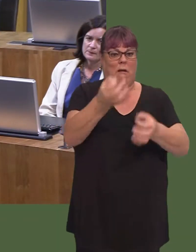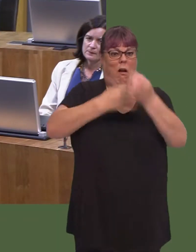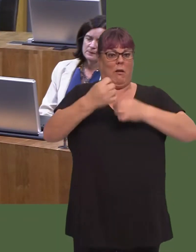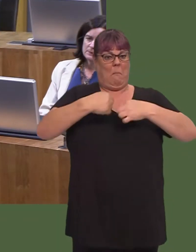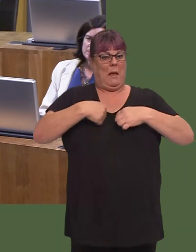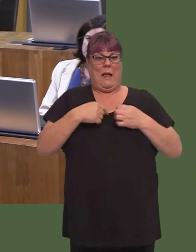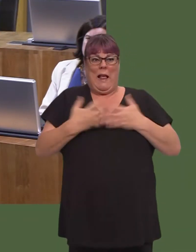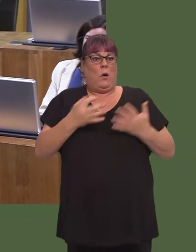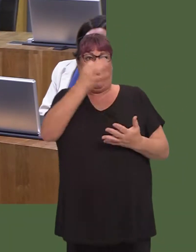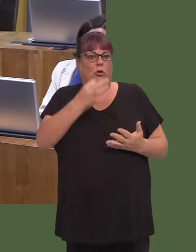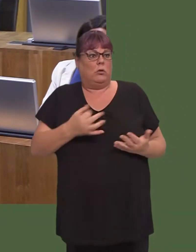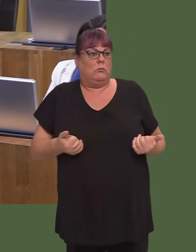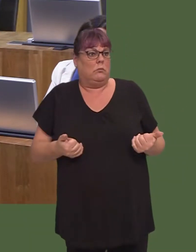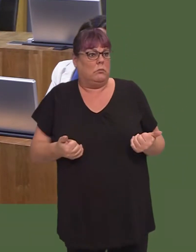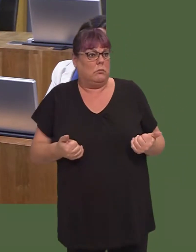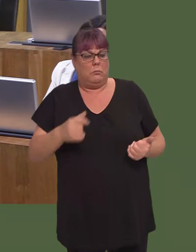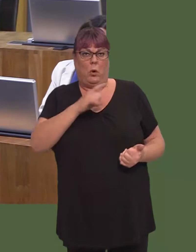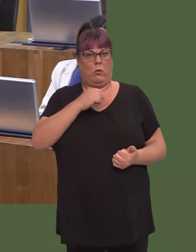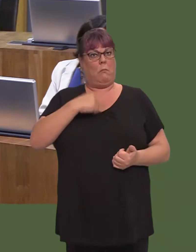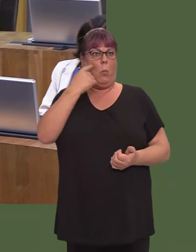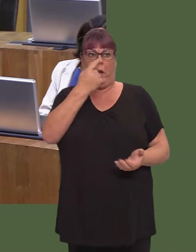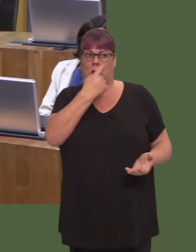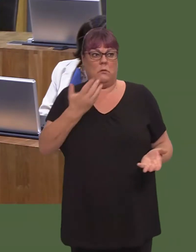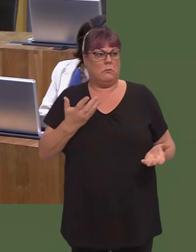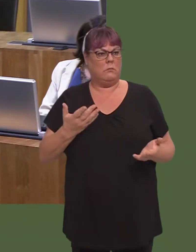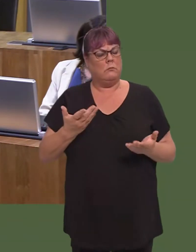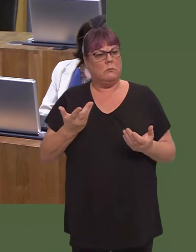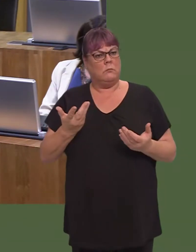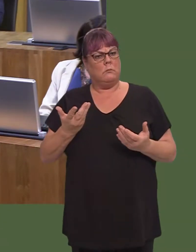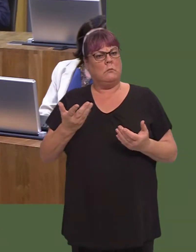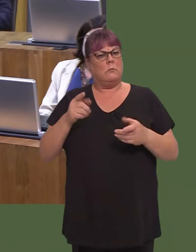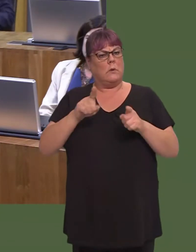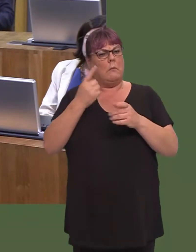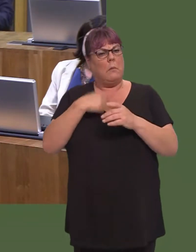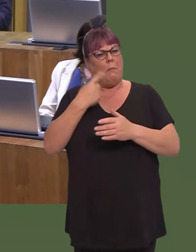of your sheer incompetence to help this health board improve. For three years you have been